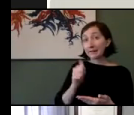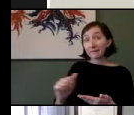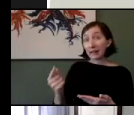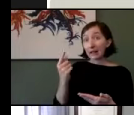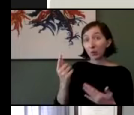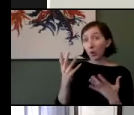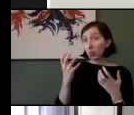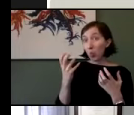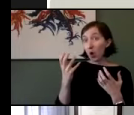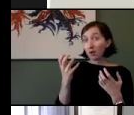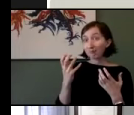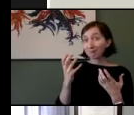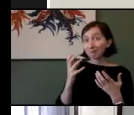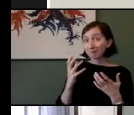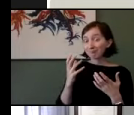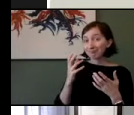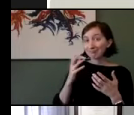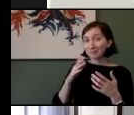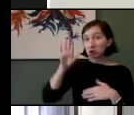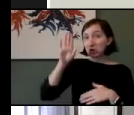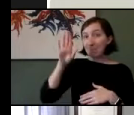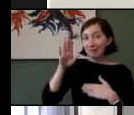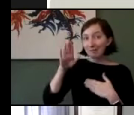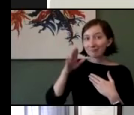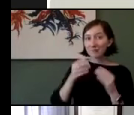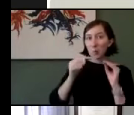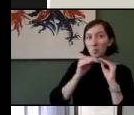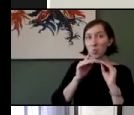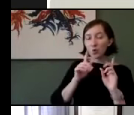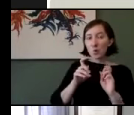Liz Persaud: As we're collecting more questions